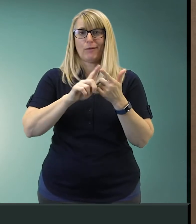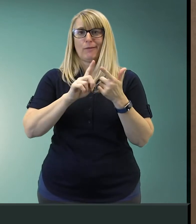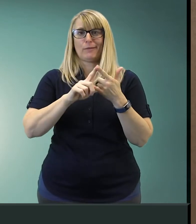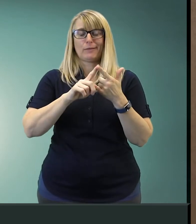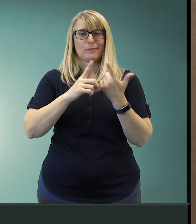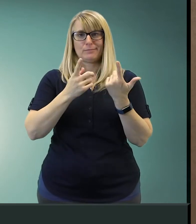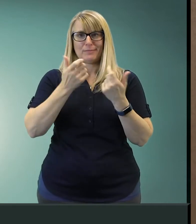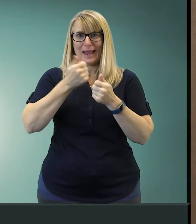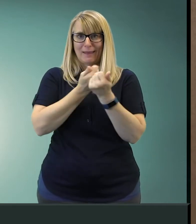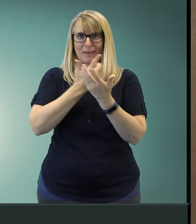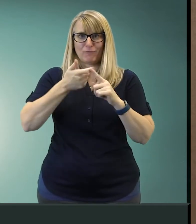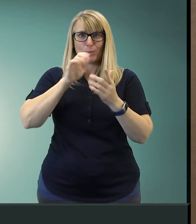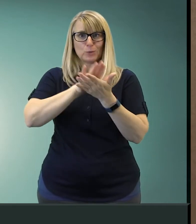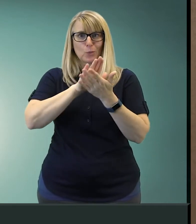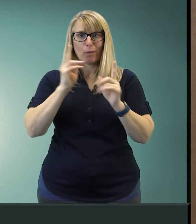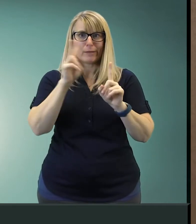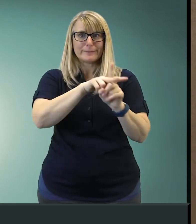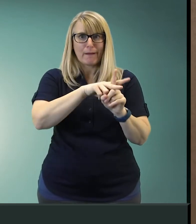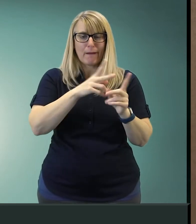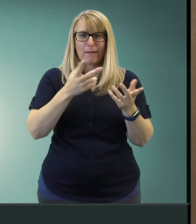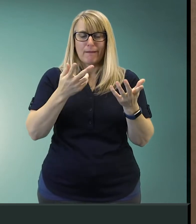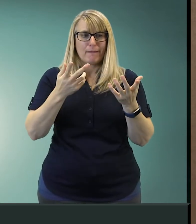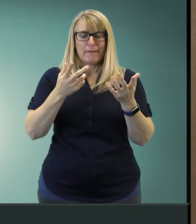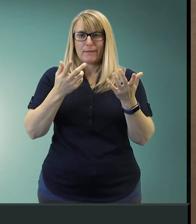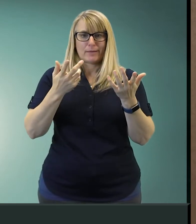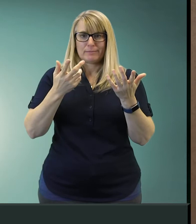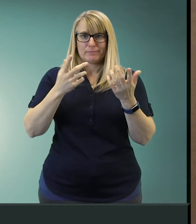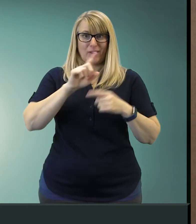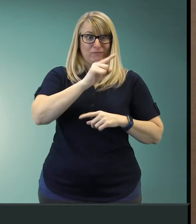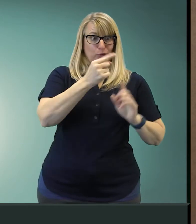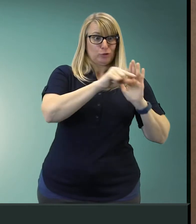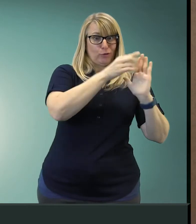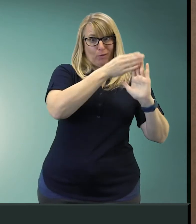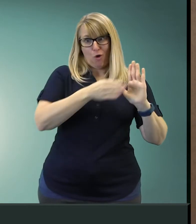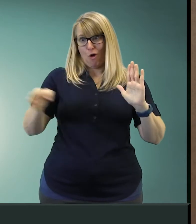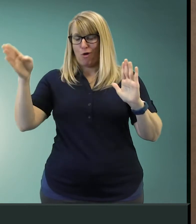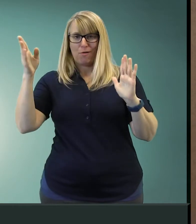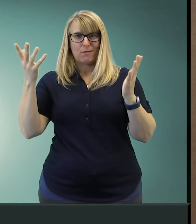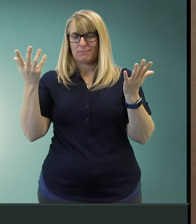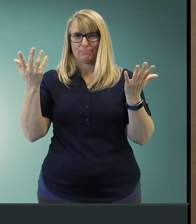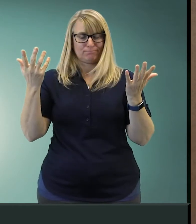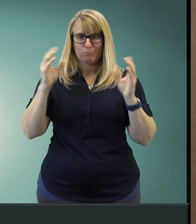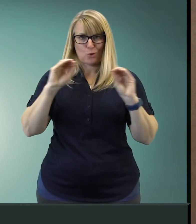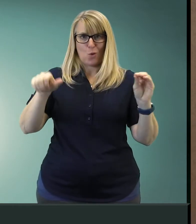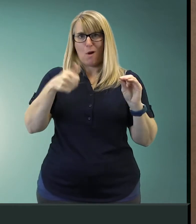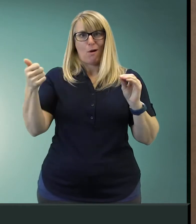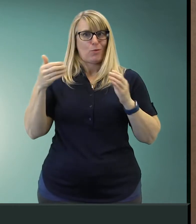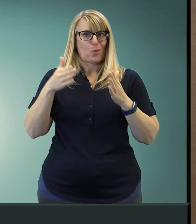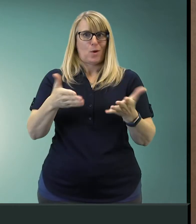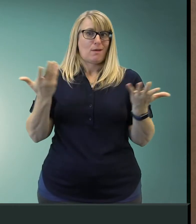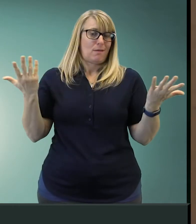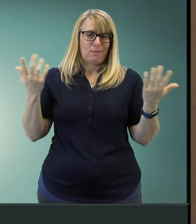any assigned reading, that we would have from first grade on? There would have been no other way.